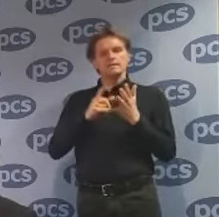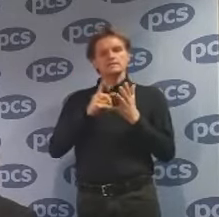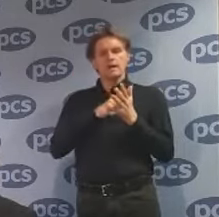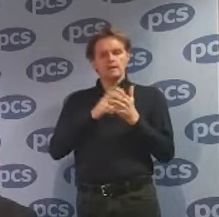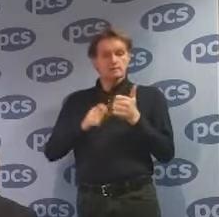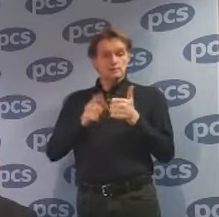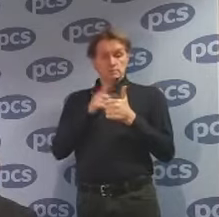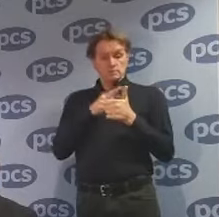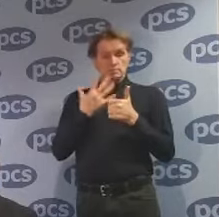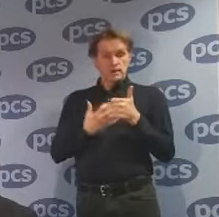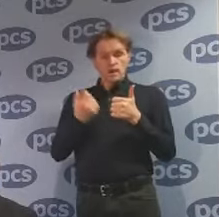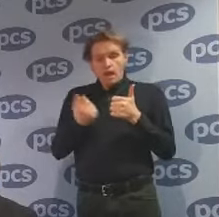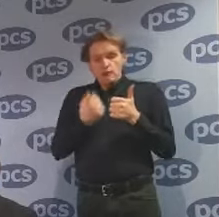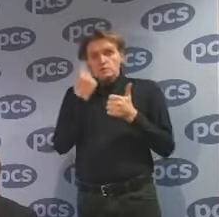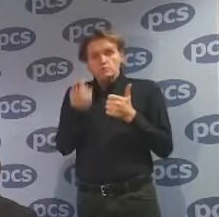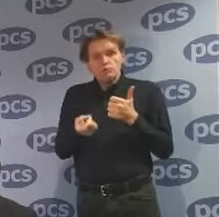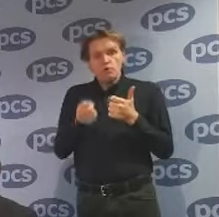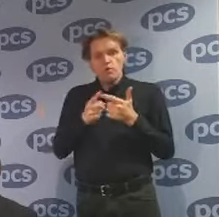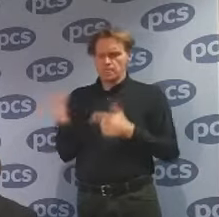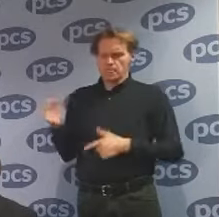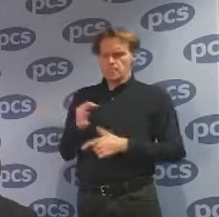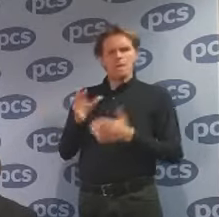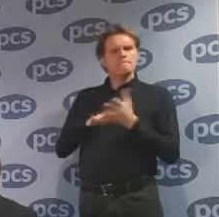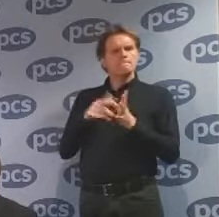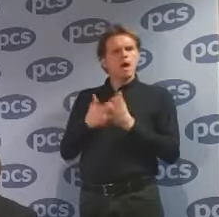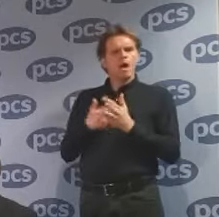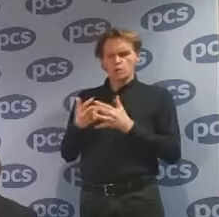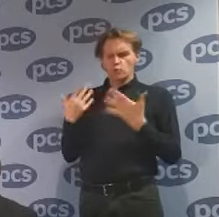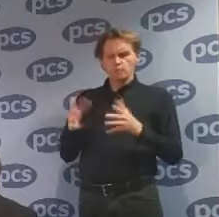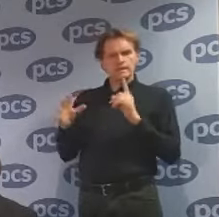few press interviews today on this would you like to let us know how the action's